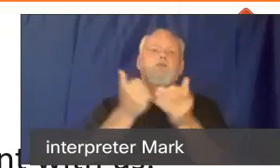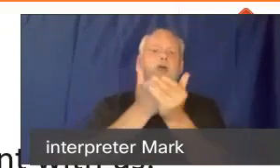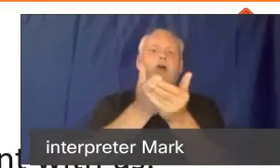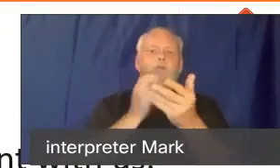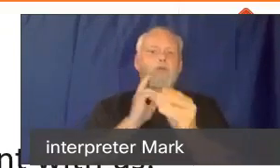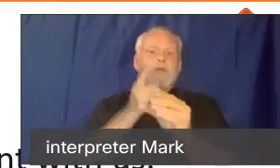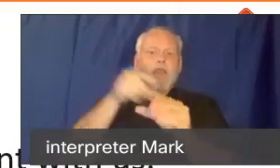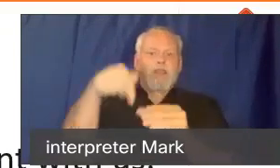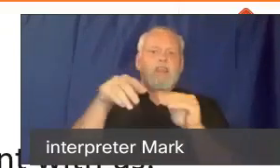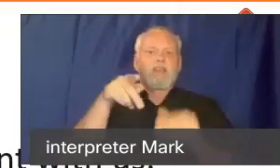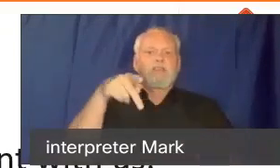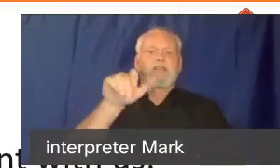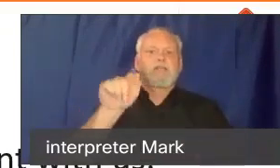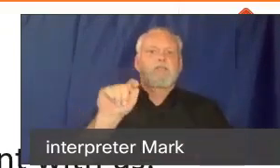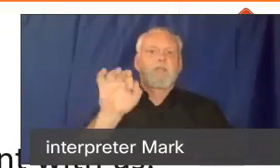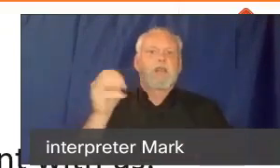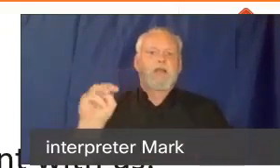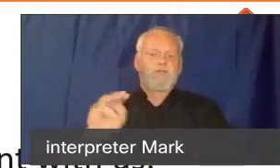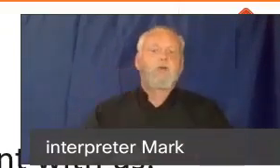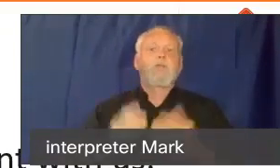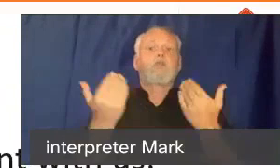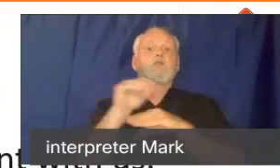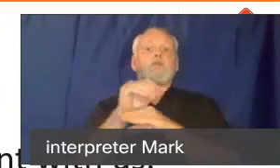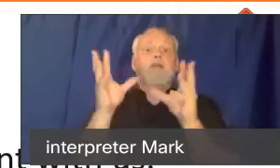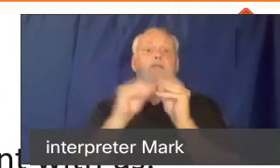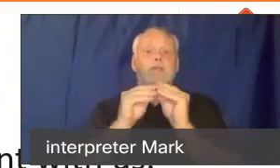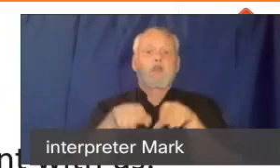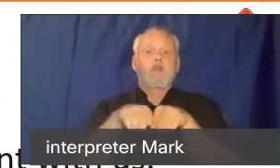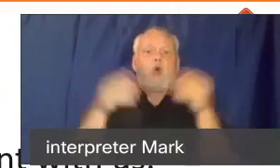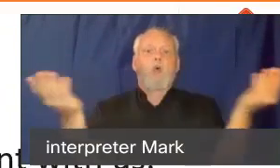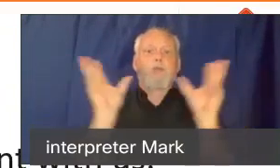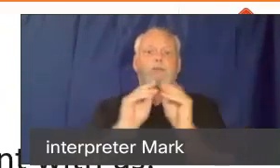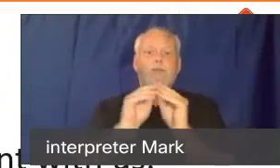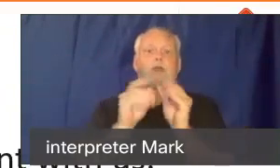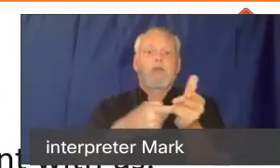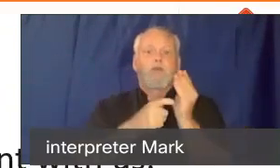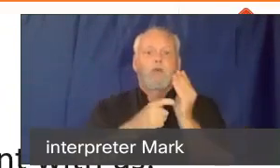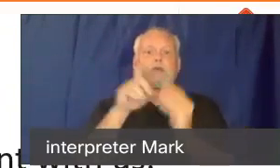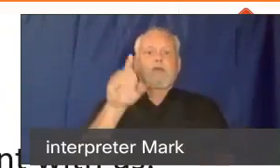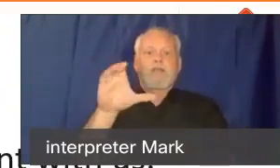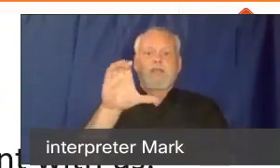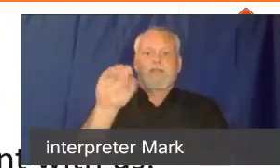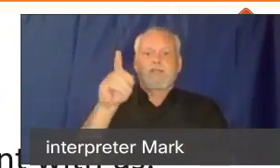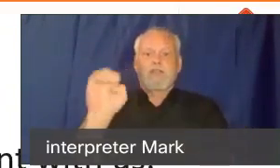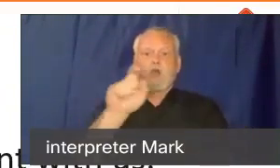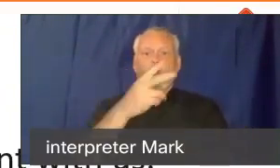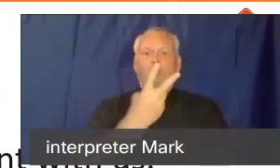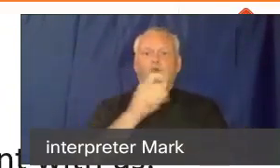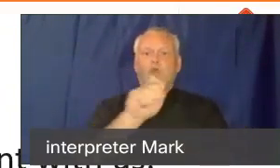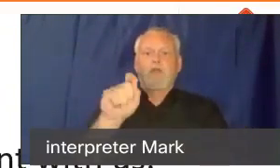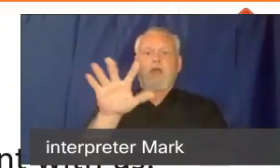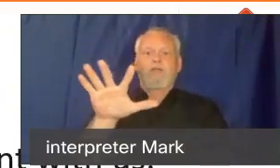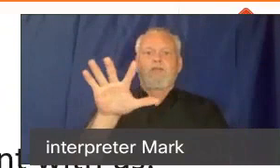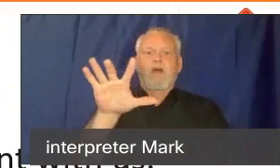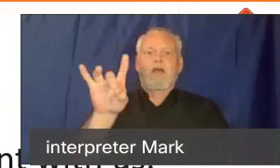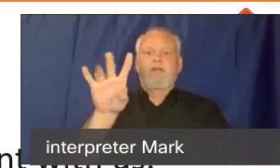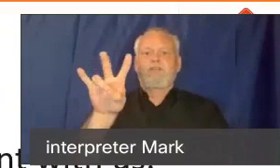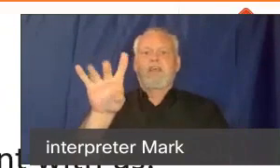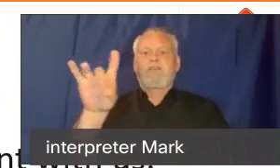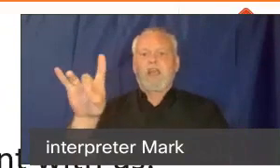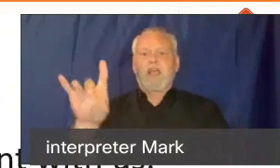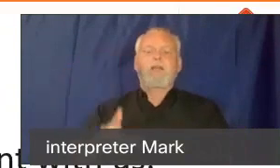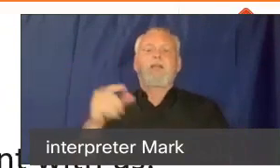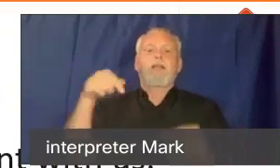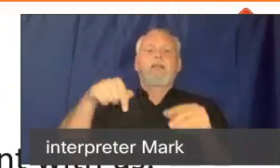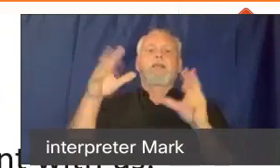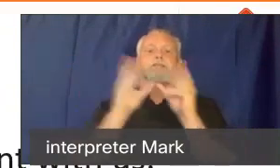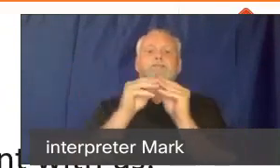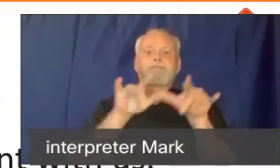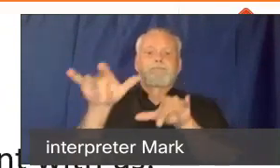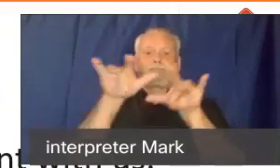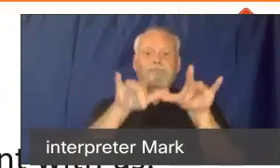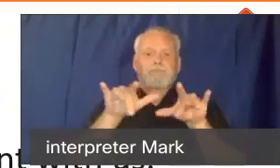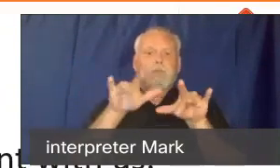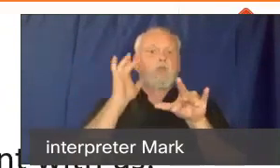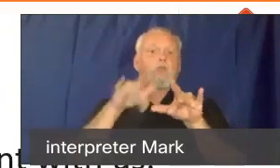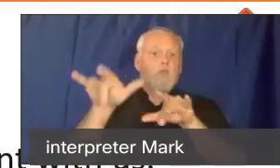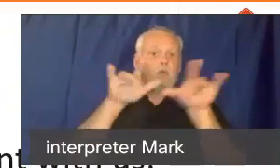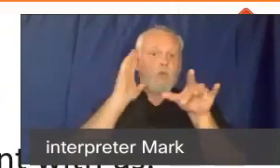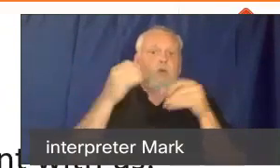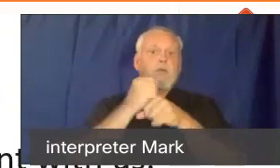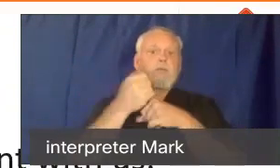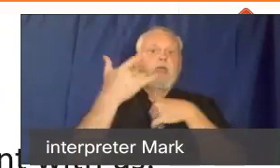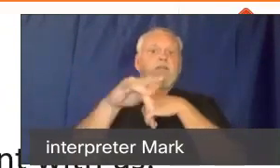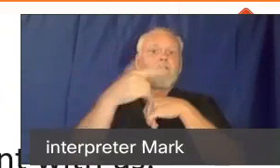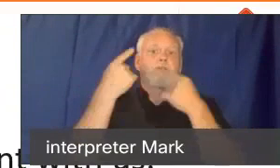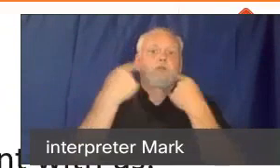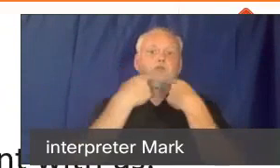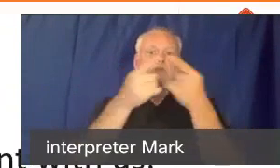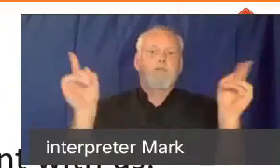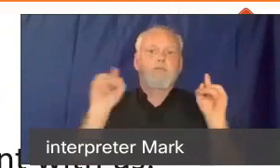Before I begin, I want to note that tonight's meeting is an open meeting as required by D. C code 2 dash 5, 7 8, this meeting is being recorded and the recording will be made available to the public the video will be shared on the project teams.